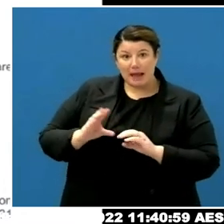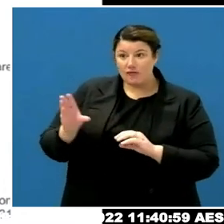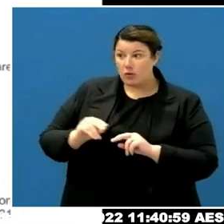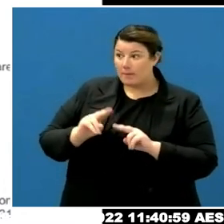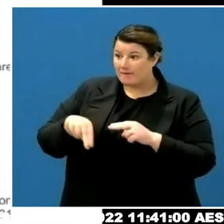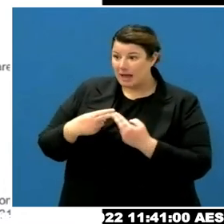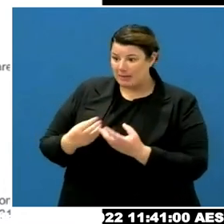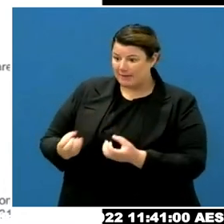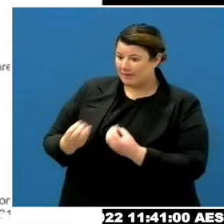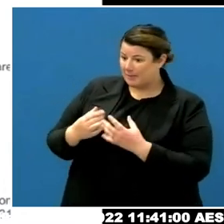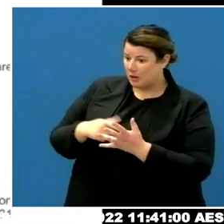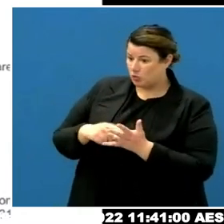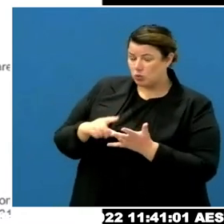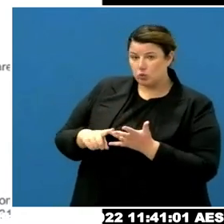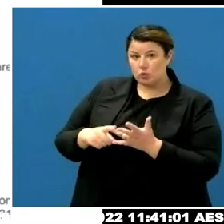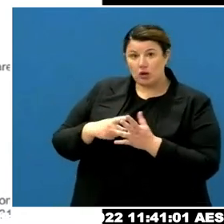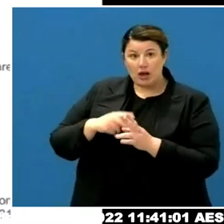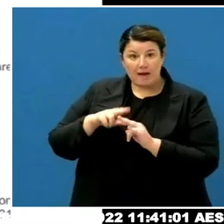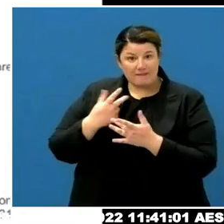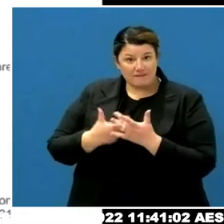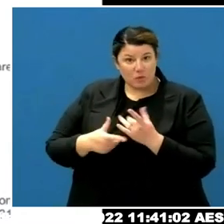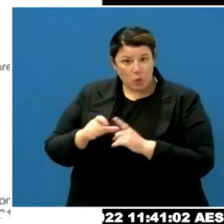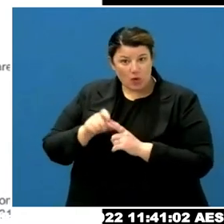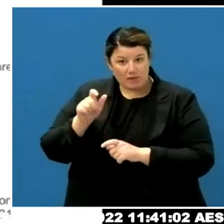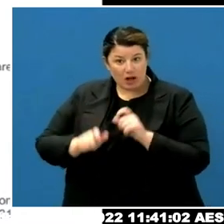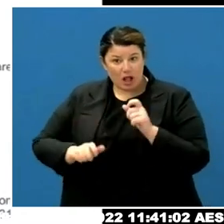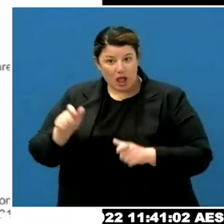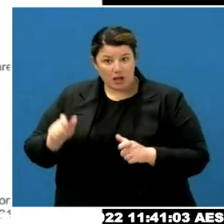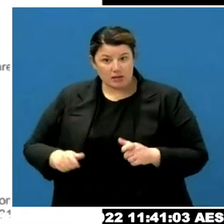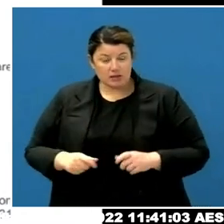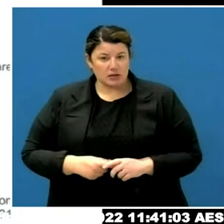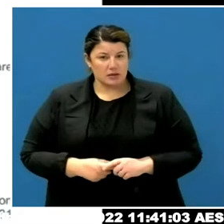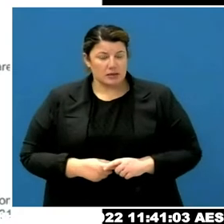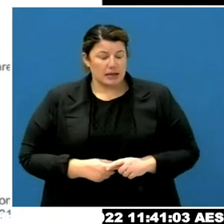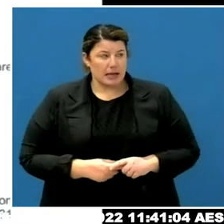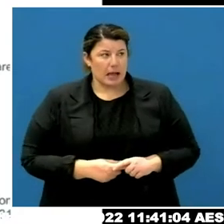clients? SALLY: No. There may be but no, I don't. MR FOGARTY: Alright.